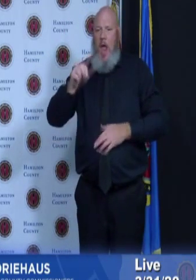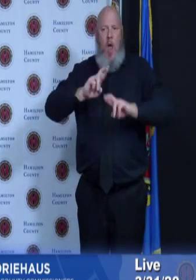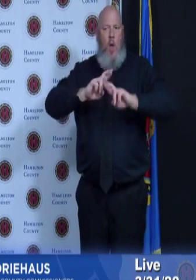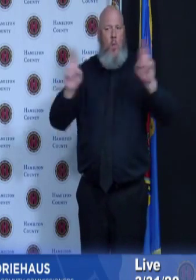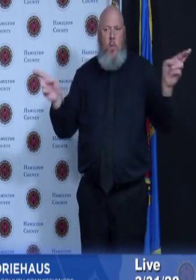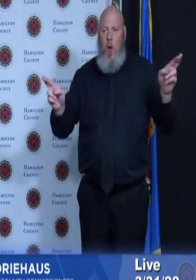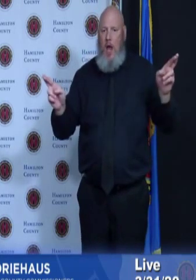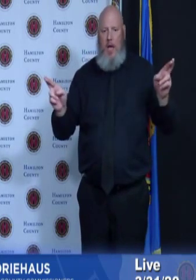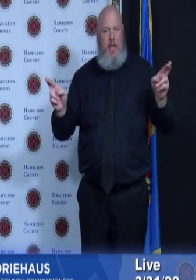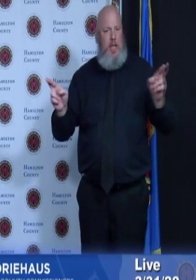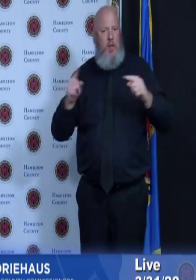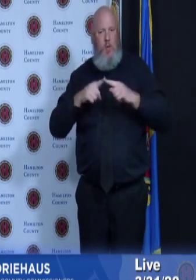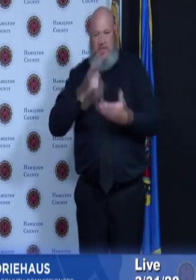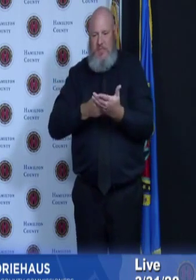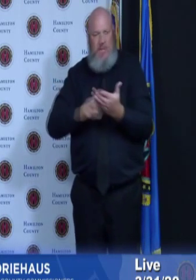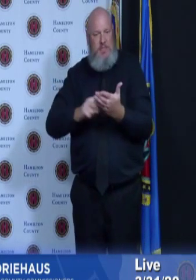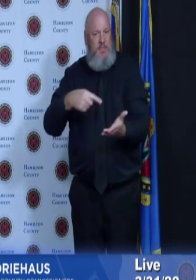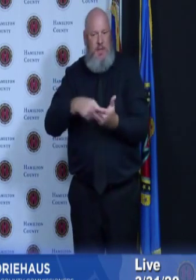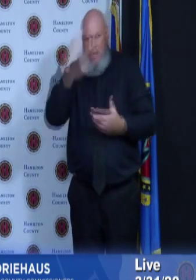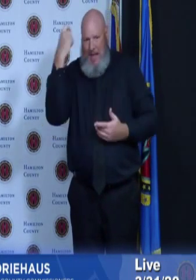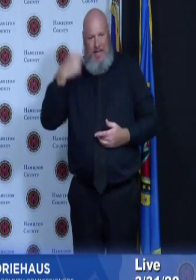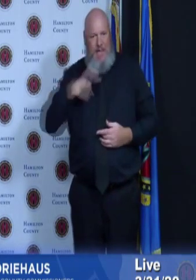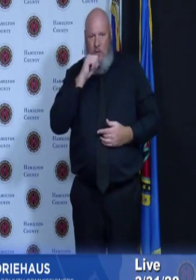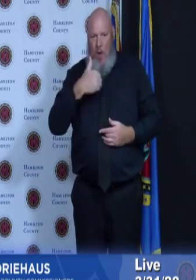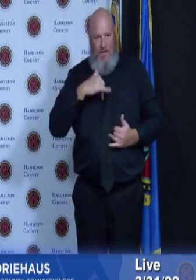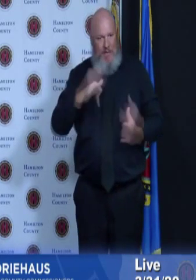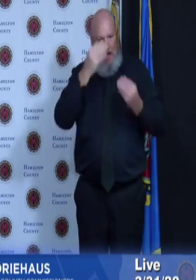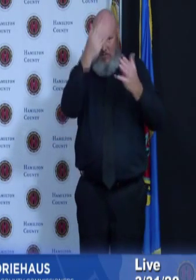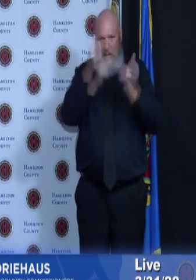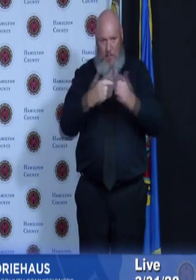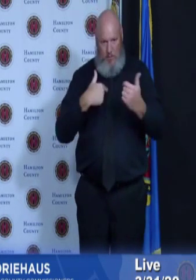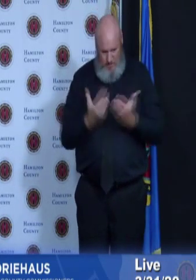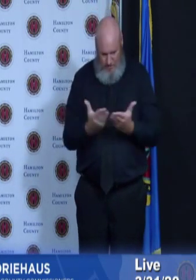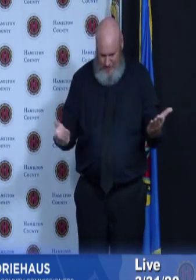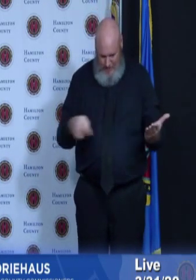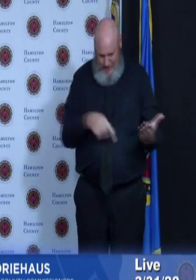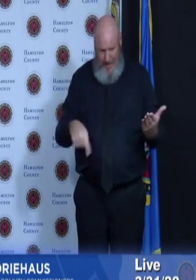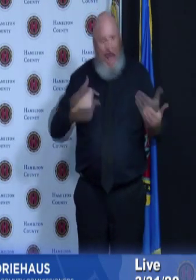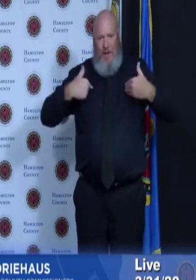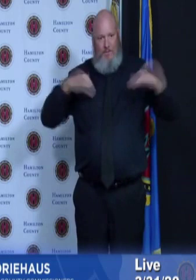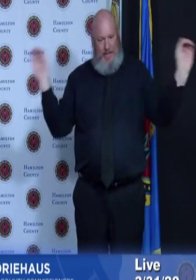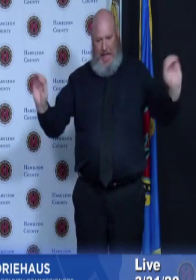information is being accumulated but I'm not in a position today to tell you what